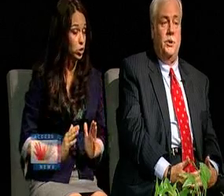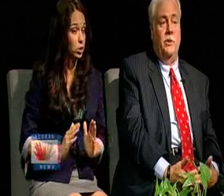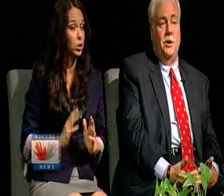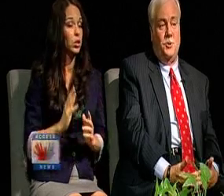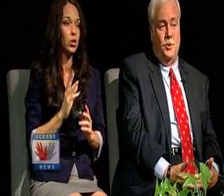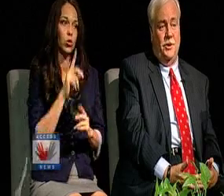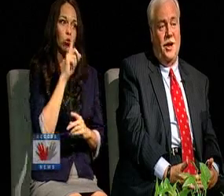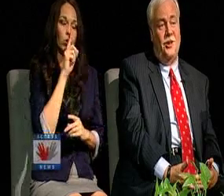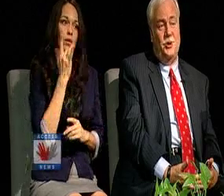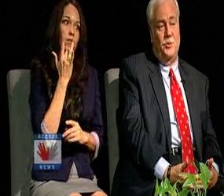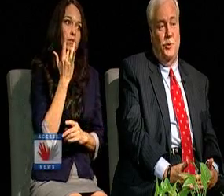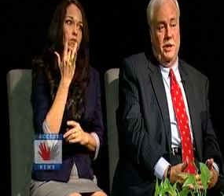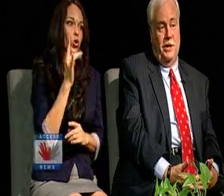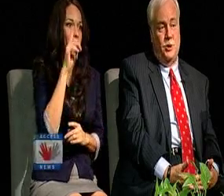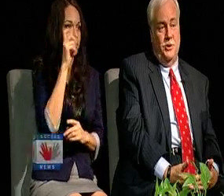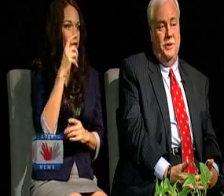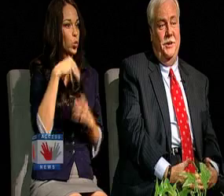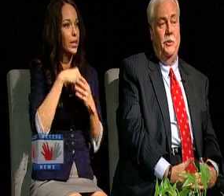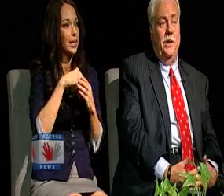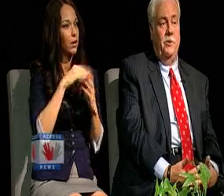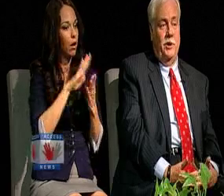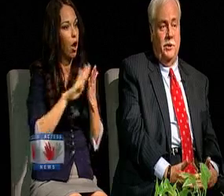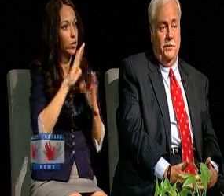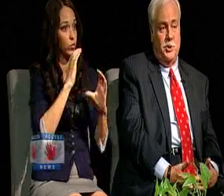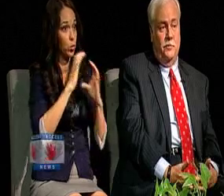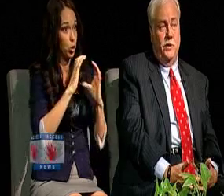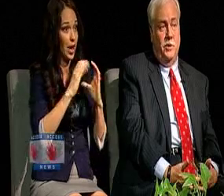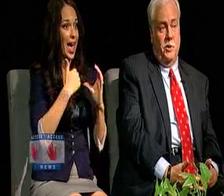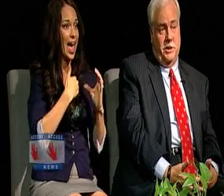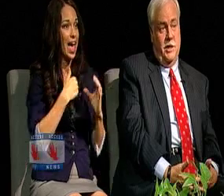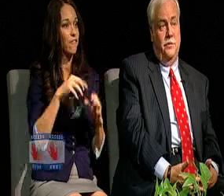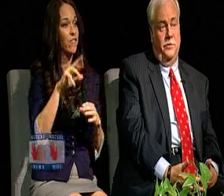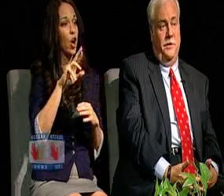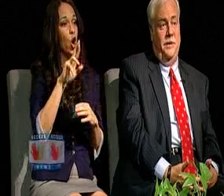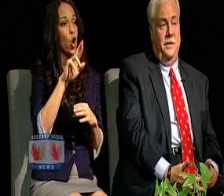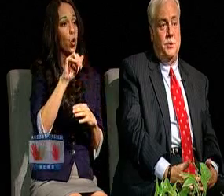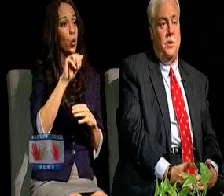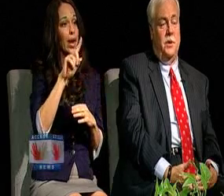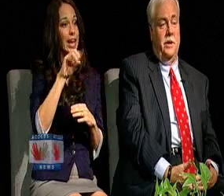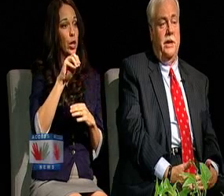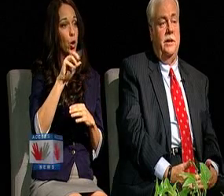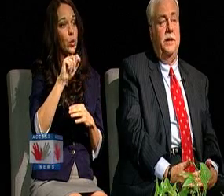because we are in the College of Communication, we have radio, television, film, RTF, as part of that.